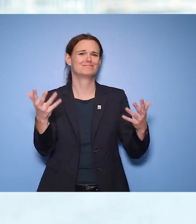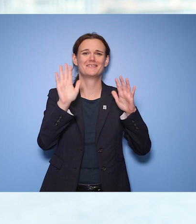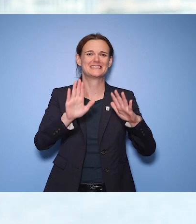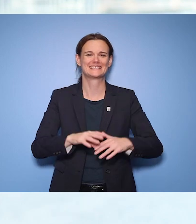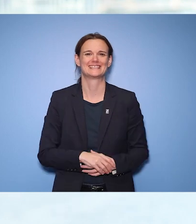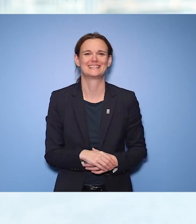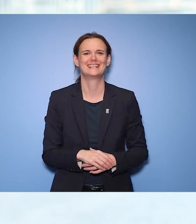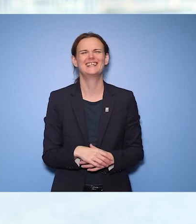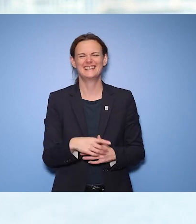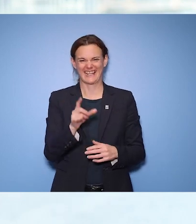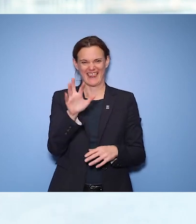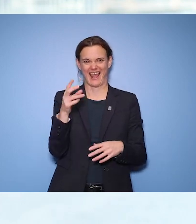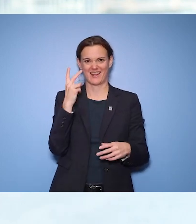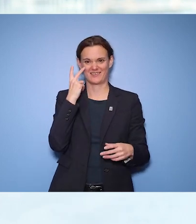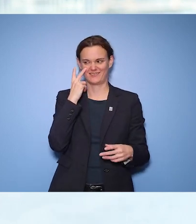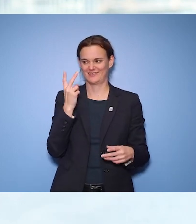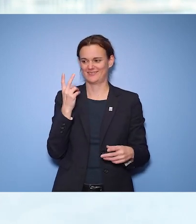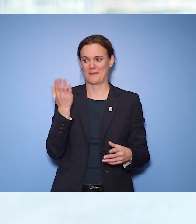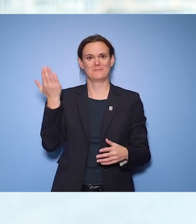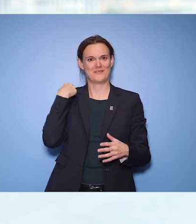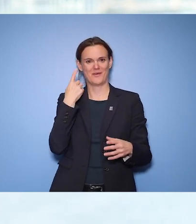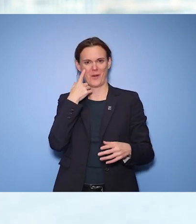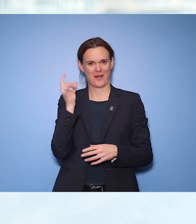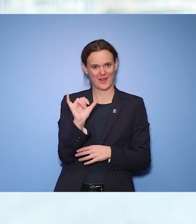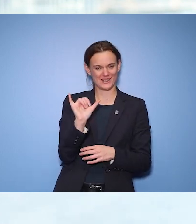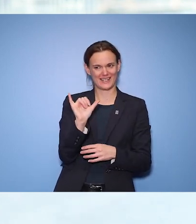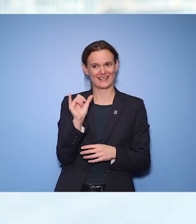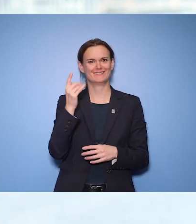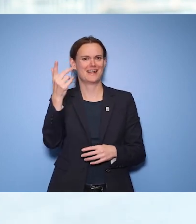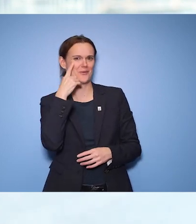the future too. So, I love the 'how it started, how it's going' trend, I had to dig into the